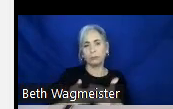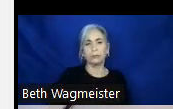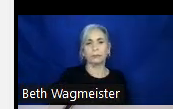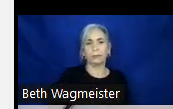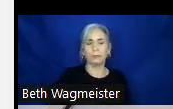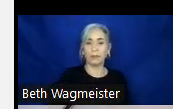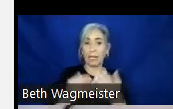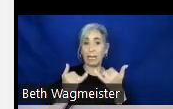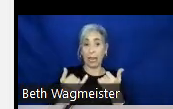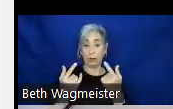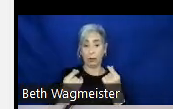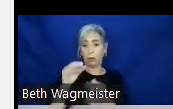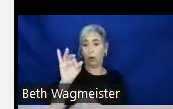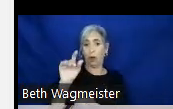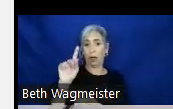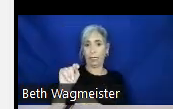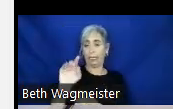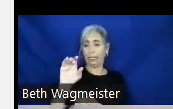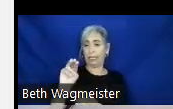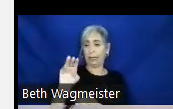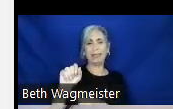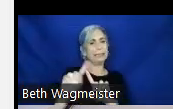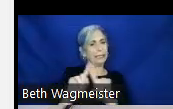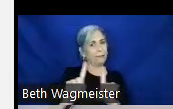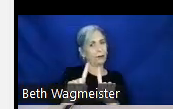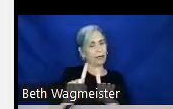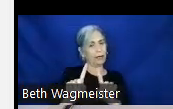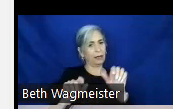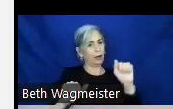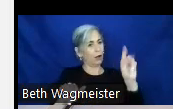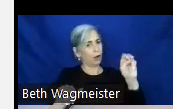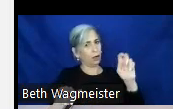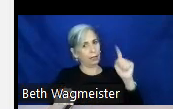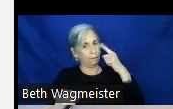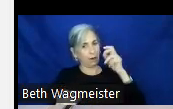To do an audit of CMS is different from doing an audit for website. I have been